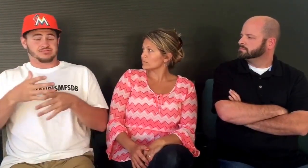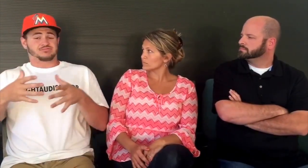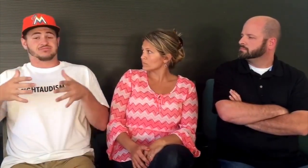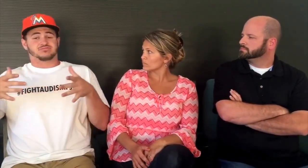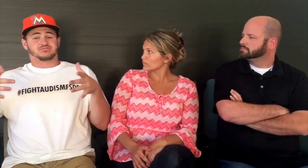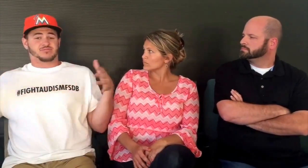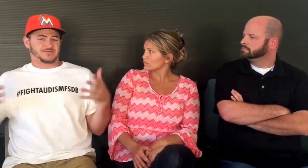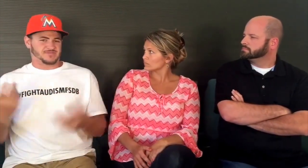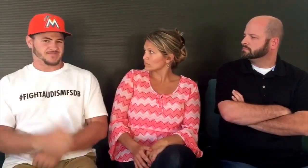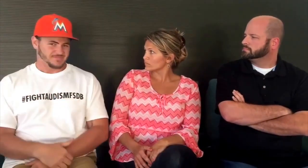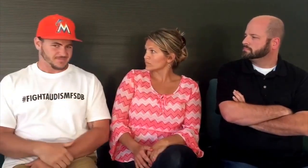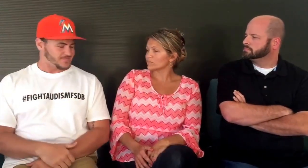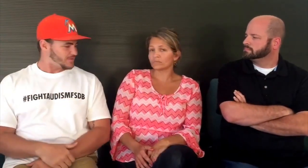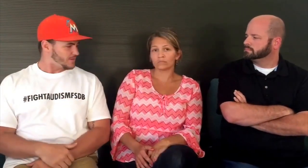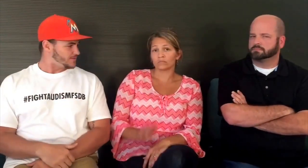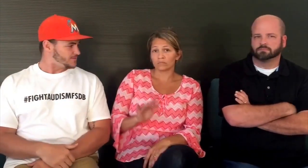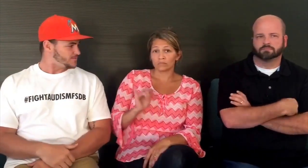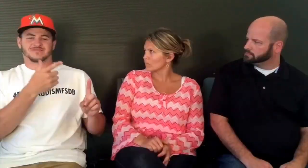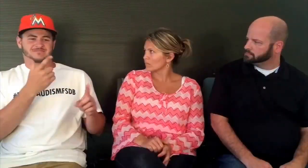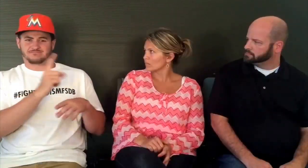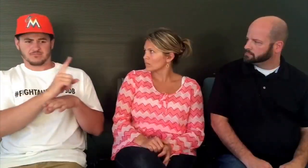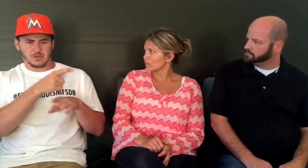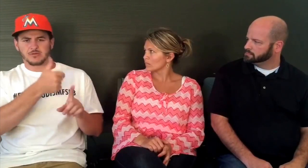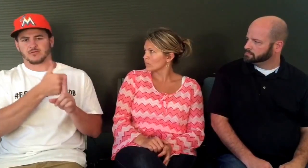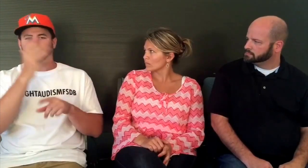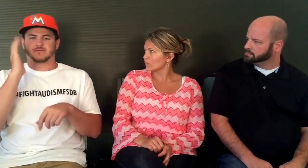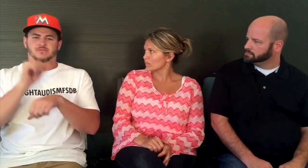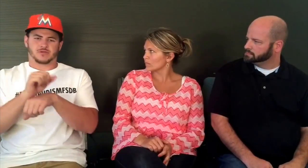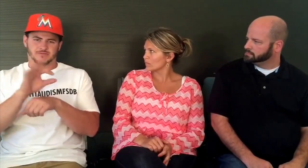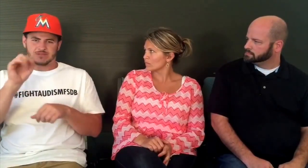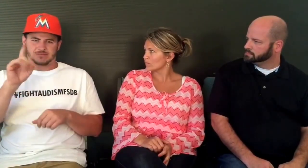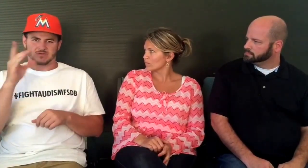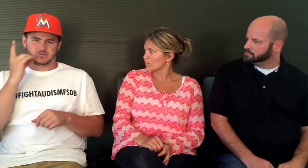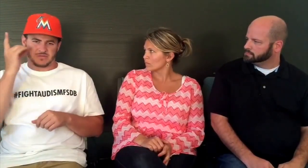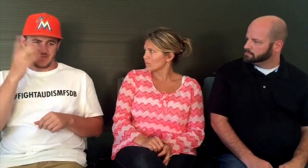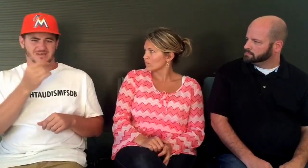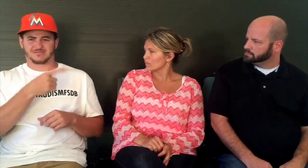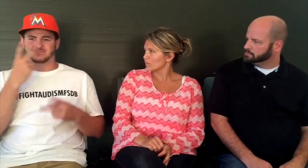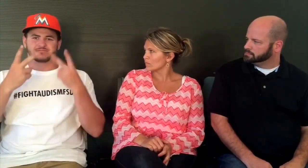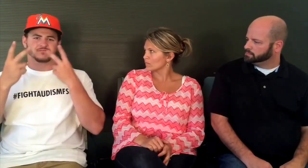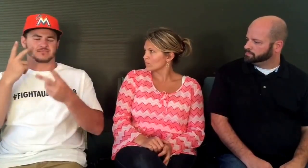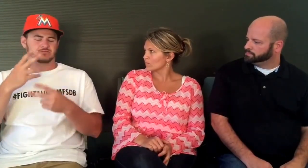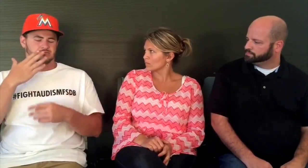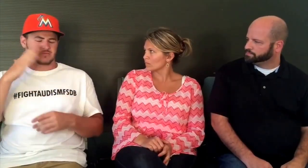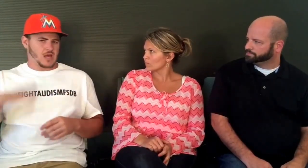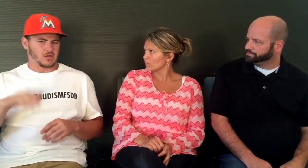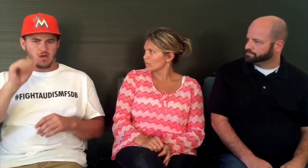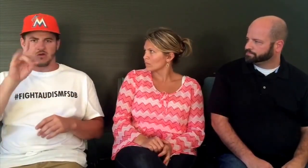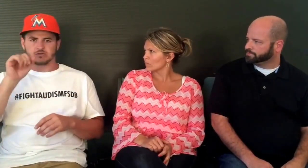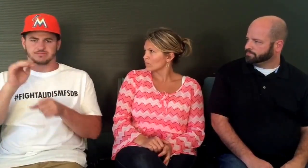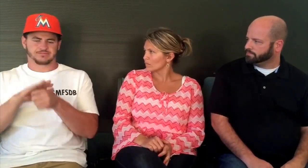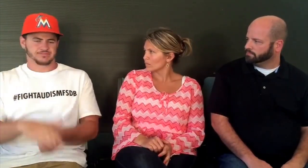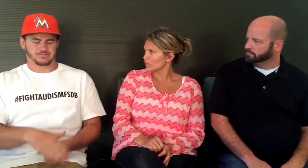The group grew. She used to work at the FSDB dorm and saw that audism was rampant.